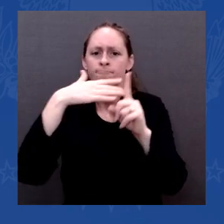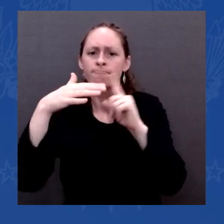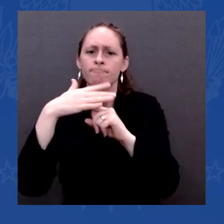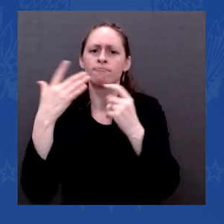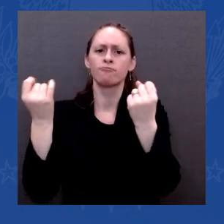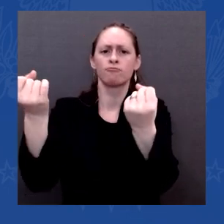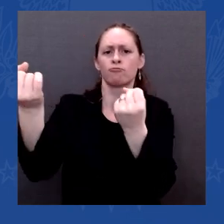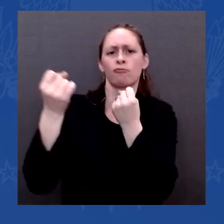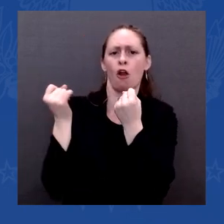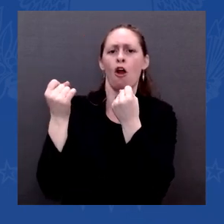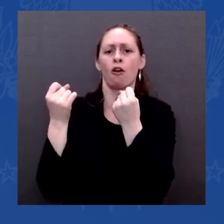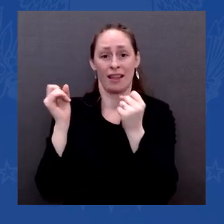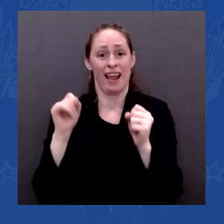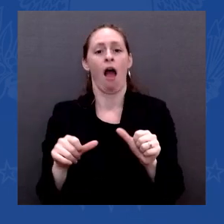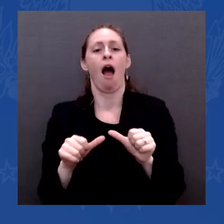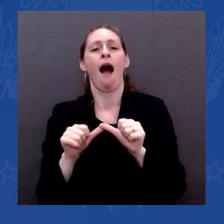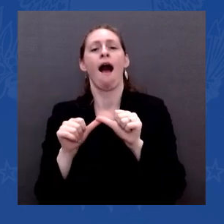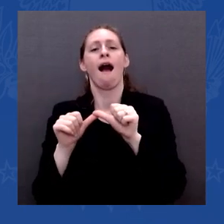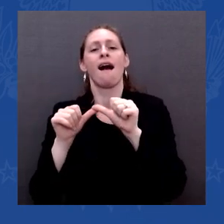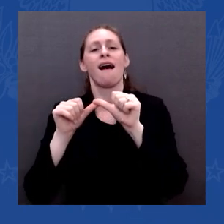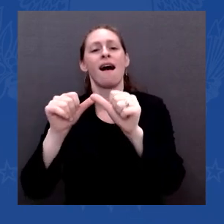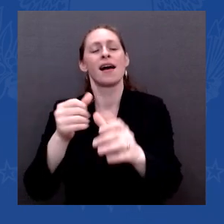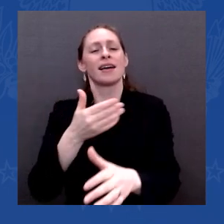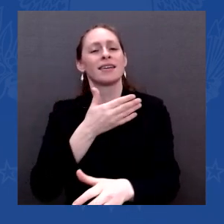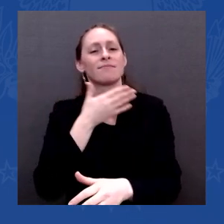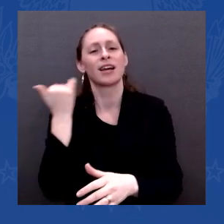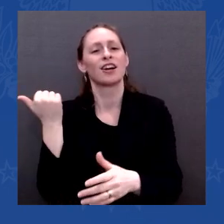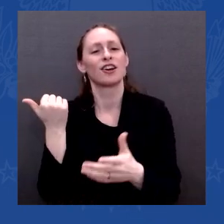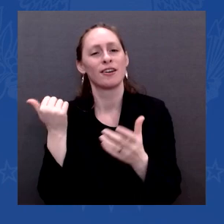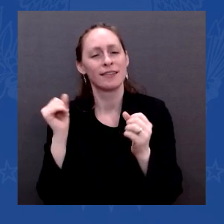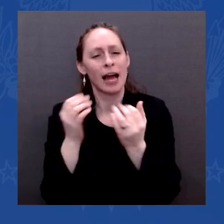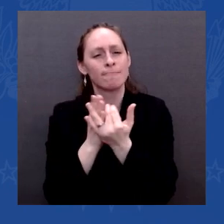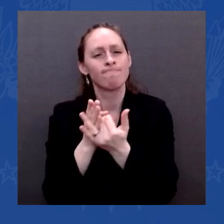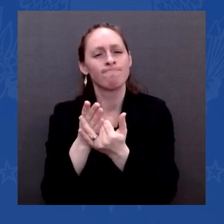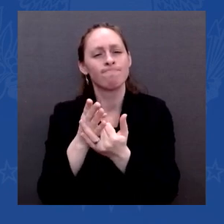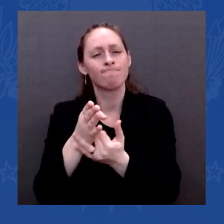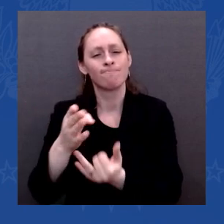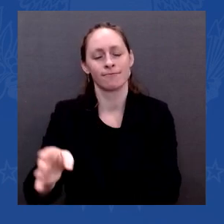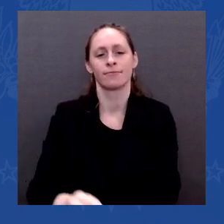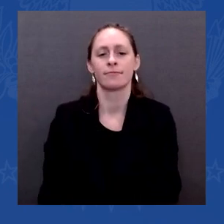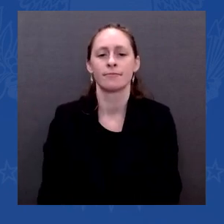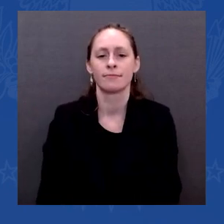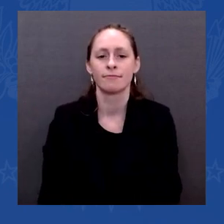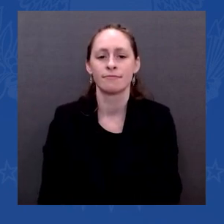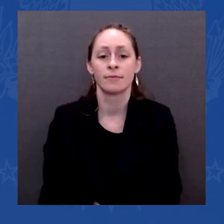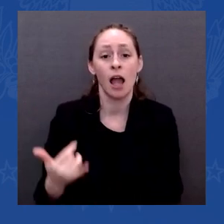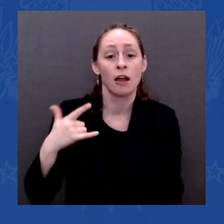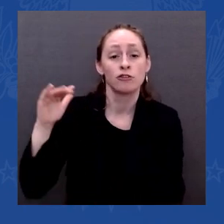That did reduce child poverty by 40 percent. There’s no reason it shouldn’t continue.